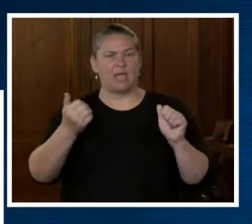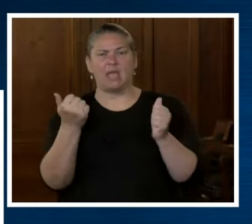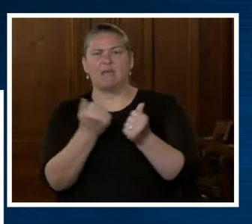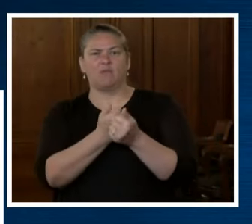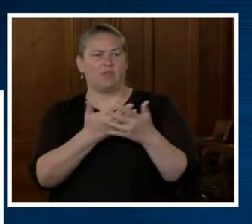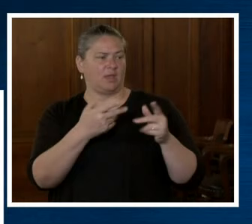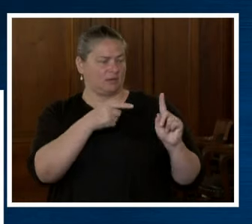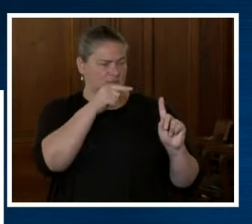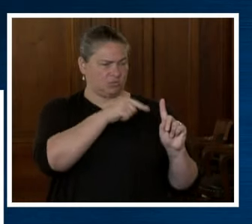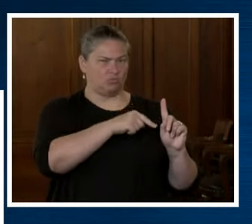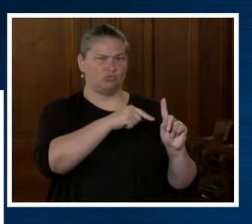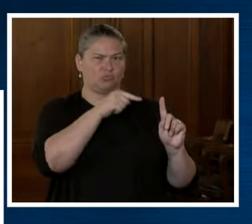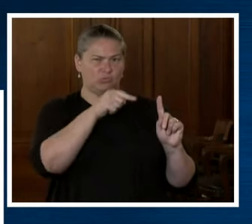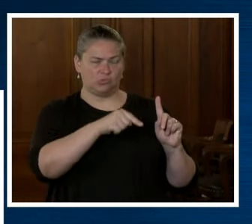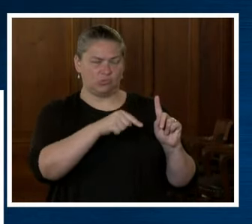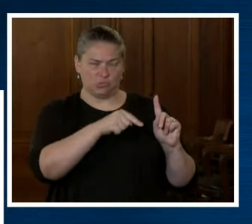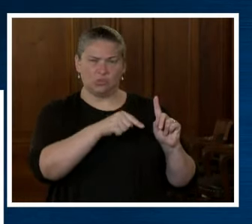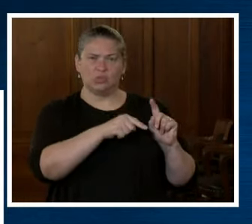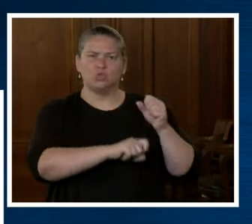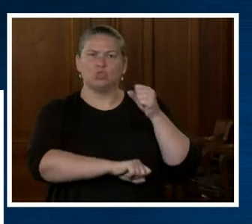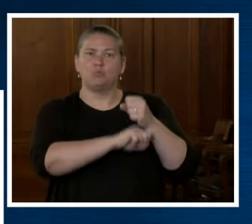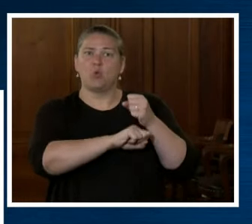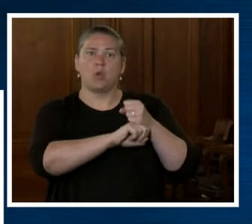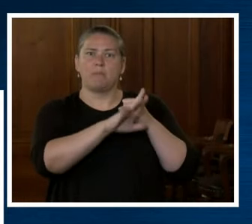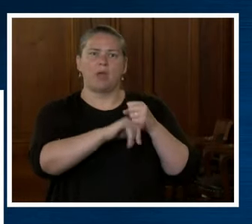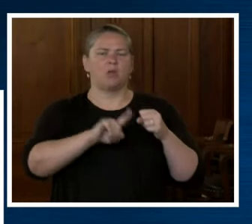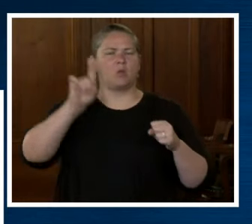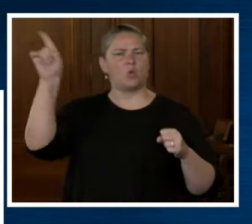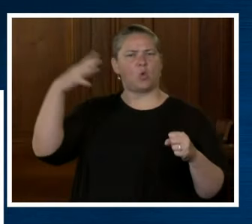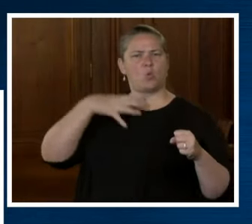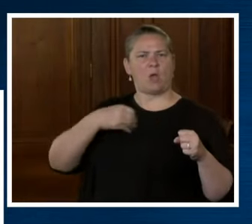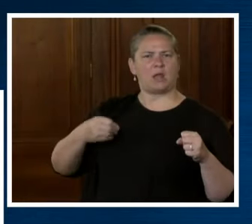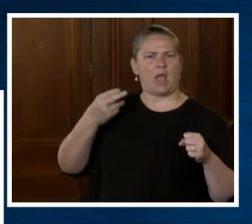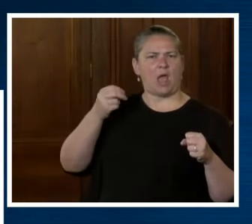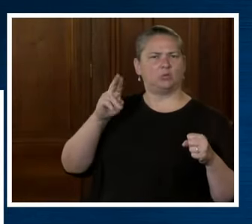SEEING THIS ASIDE FROM SOME NEWS